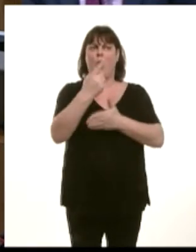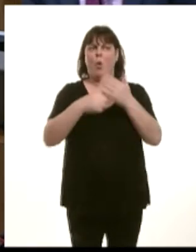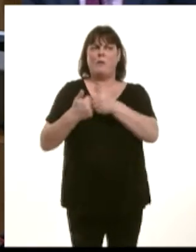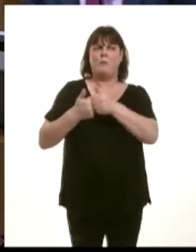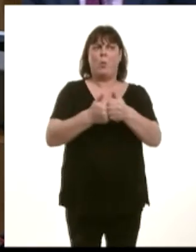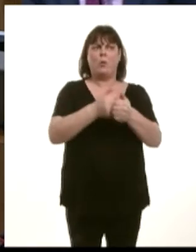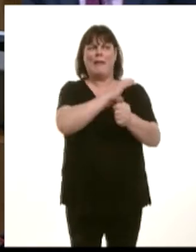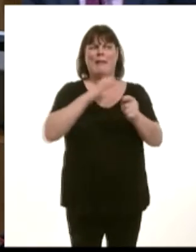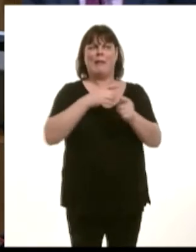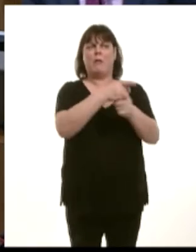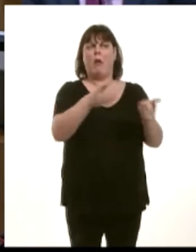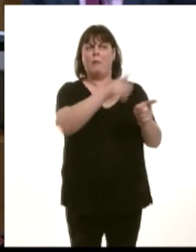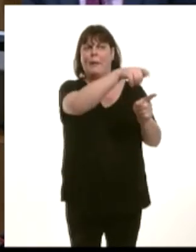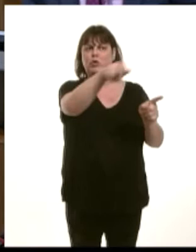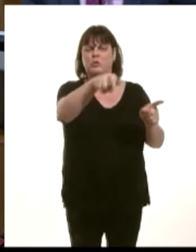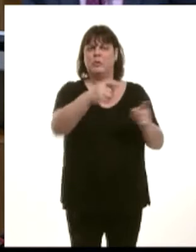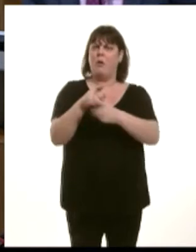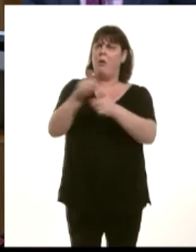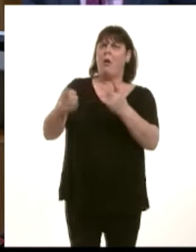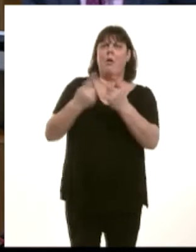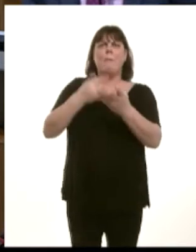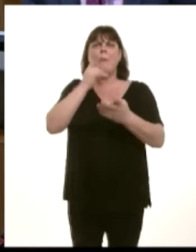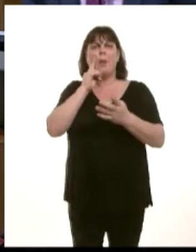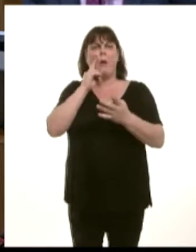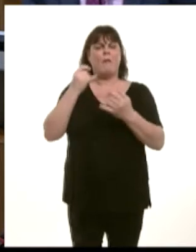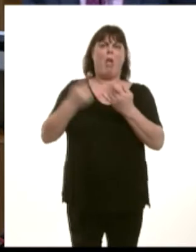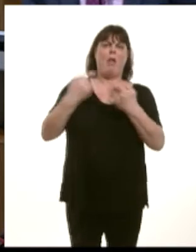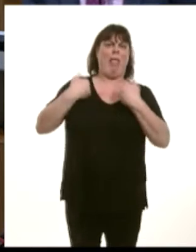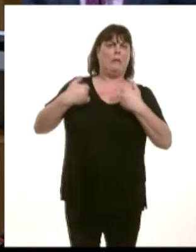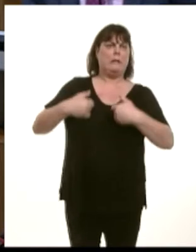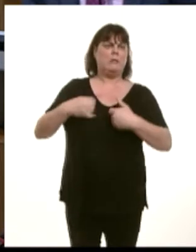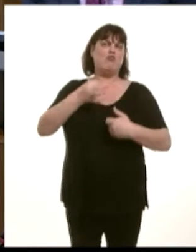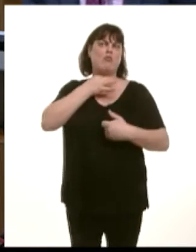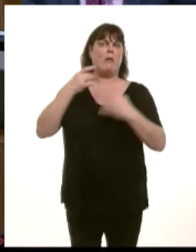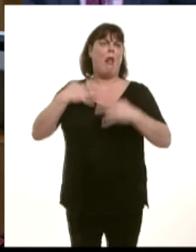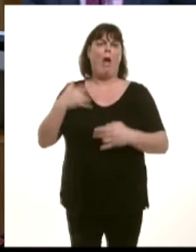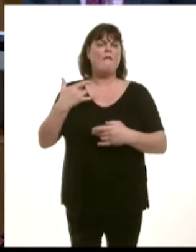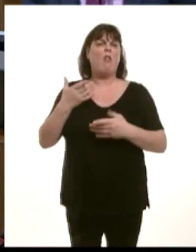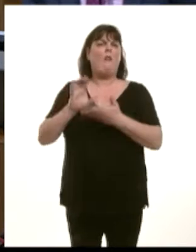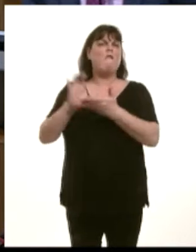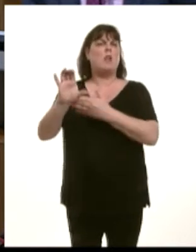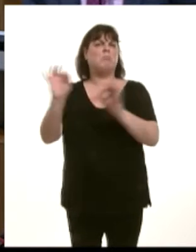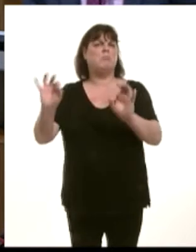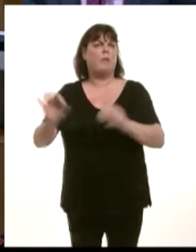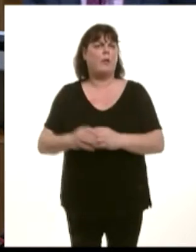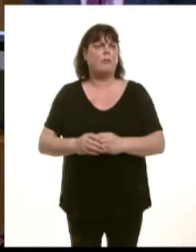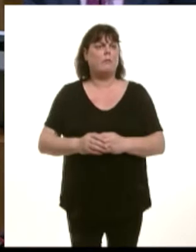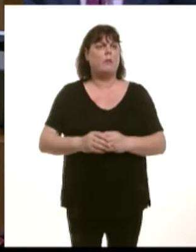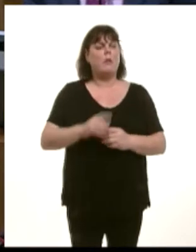have cancer and others who have equally life-threatening conditions. We know that it has dealt with drugs that are not life-saving drugs, although, of course,